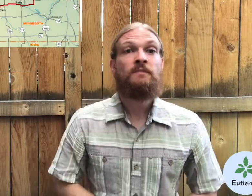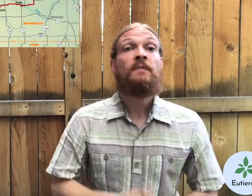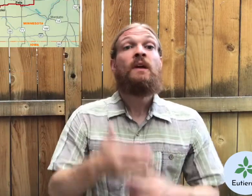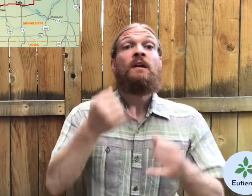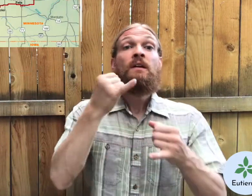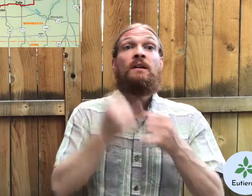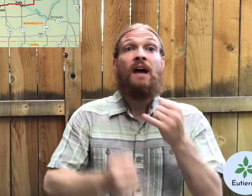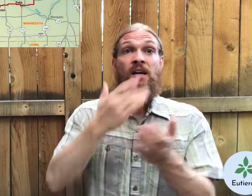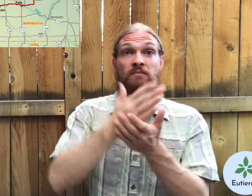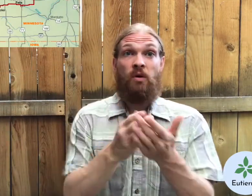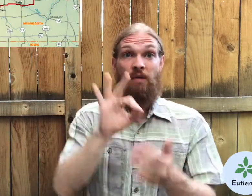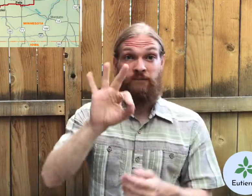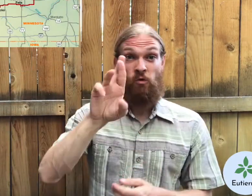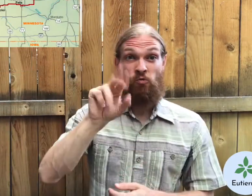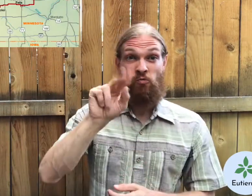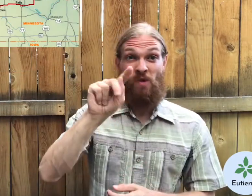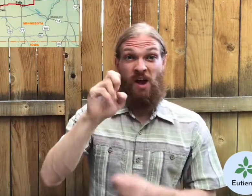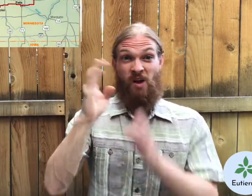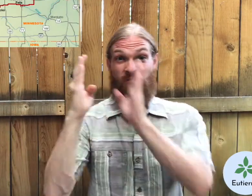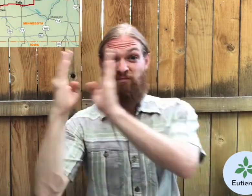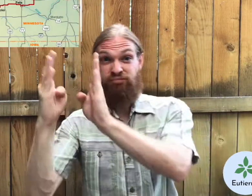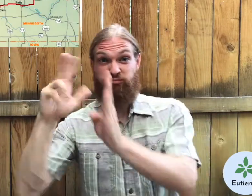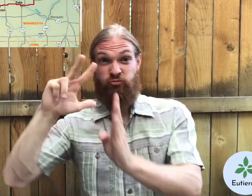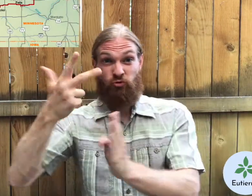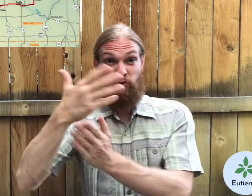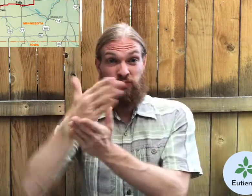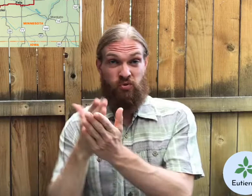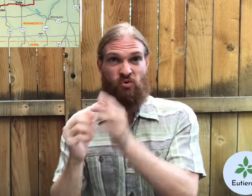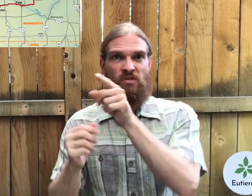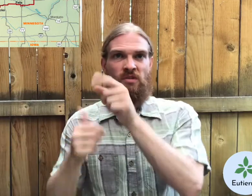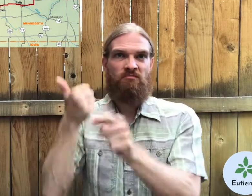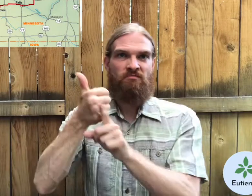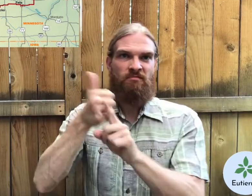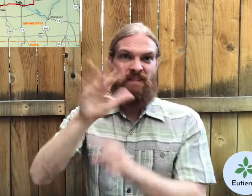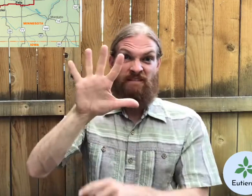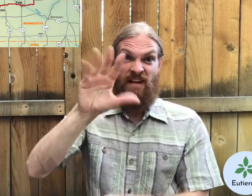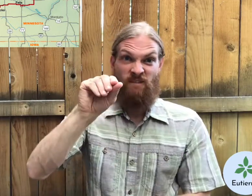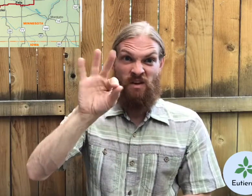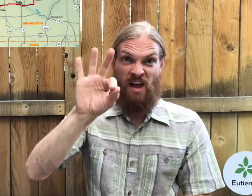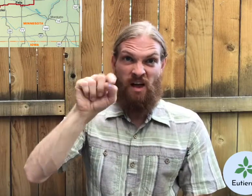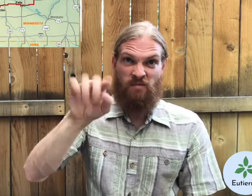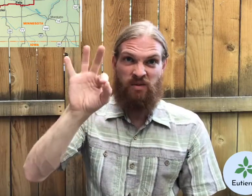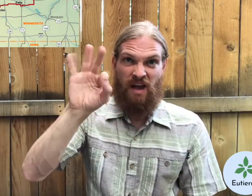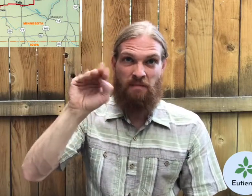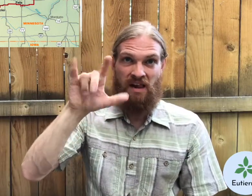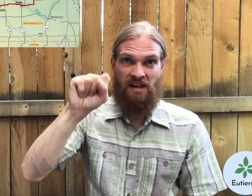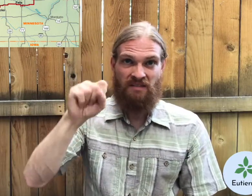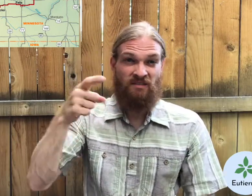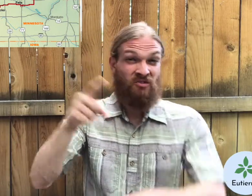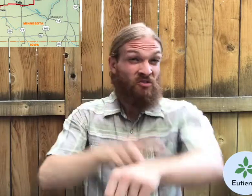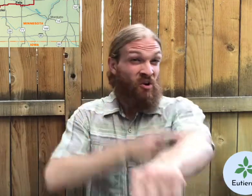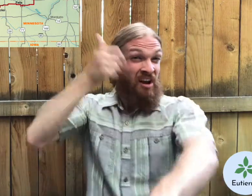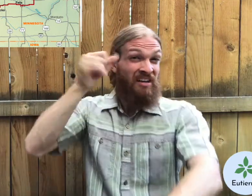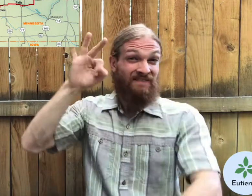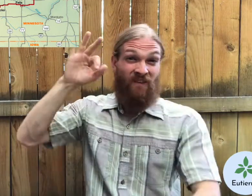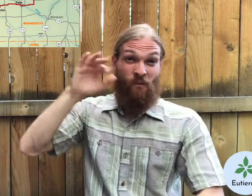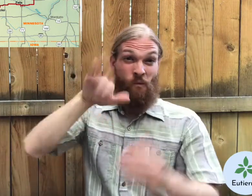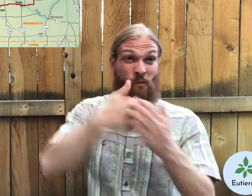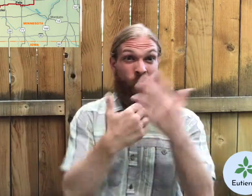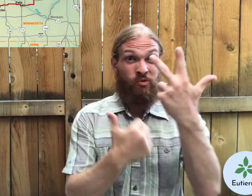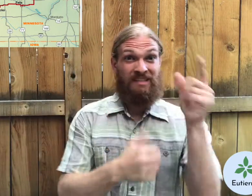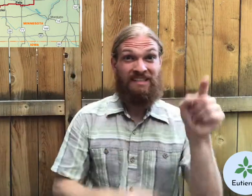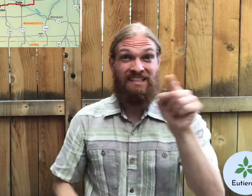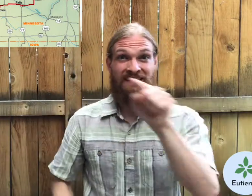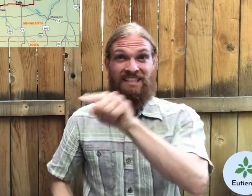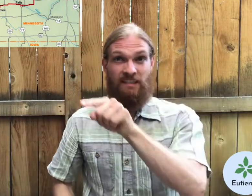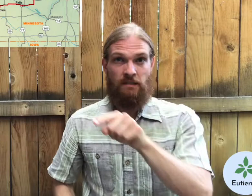The last portion of the route—at 509.9 miles, the longest of the three.